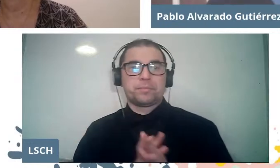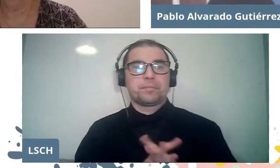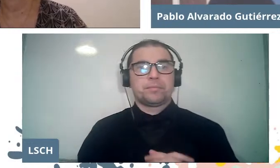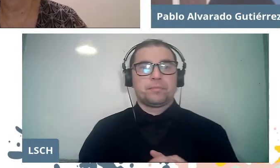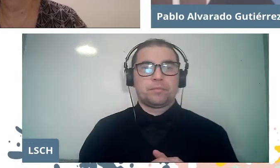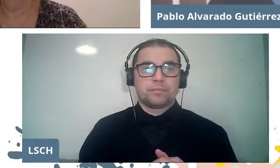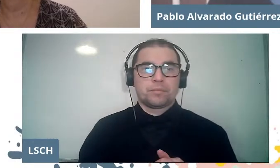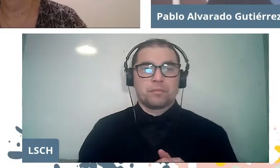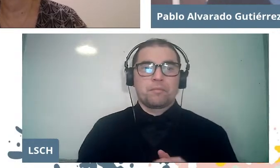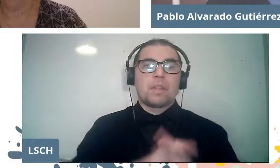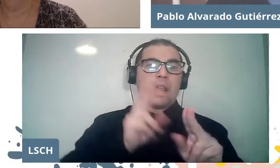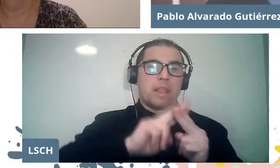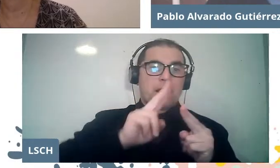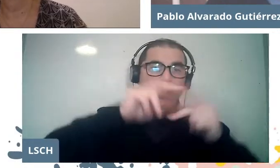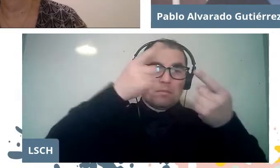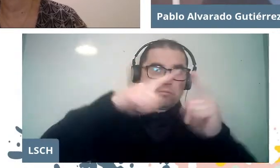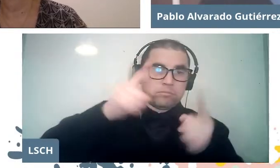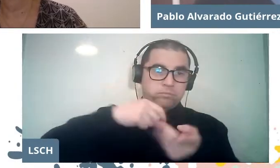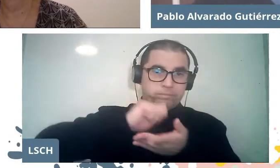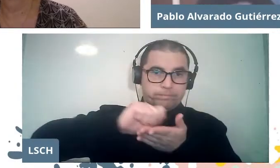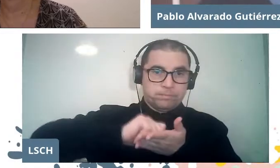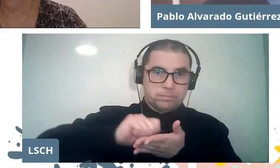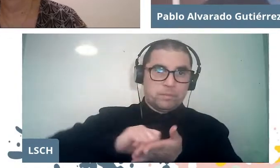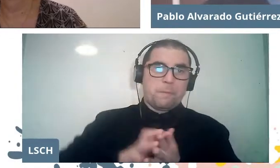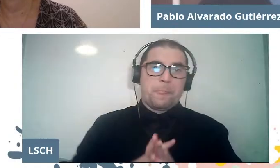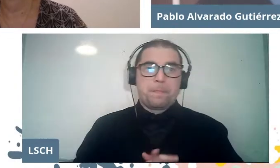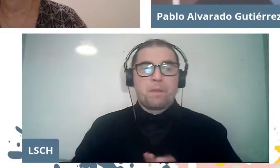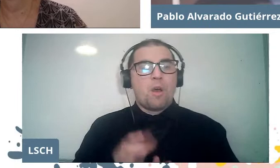linked to the symphonic genre. Why?